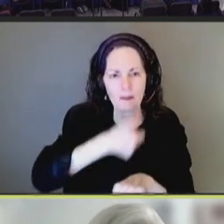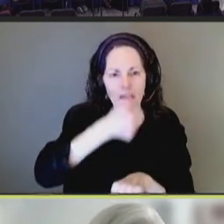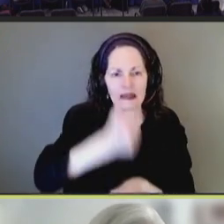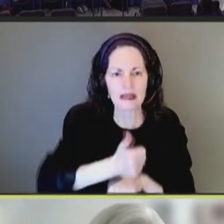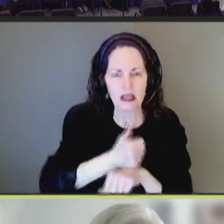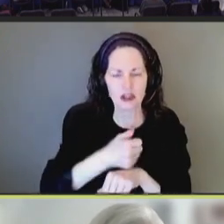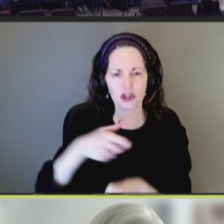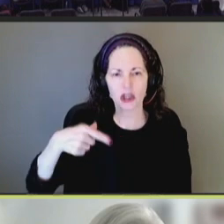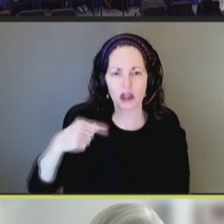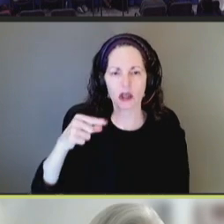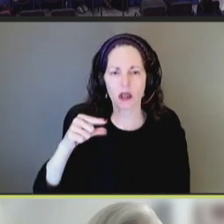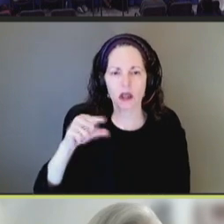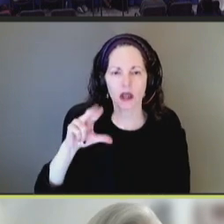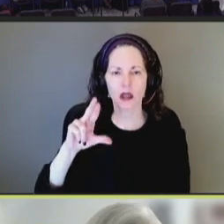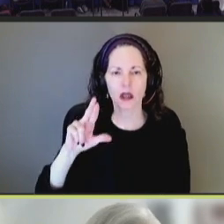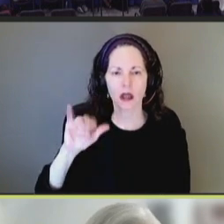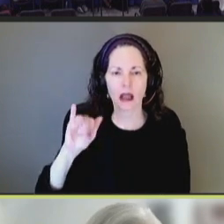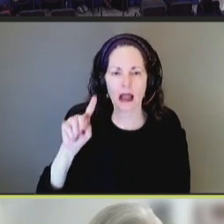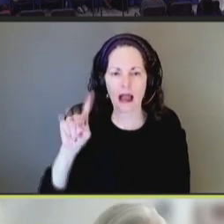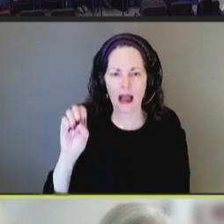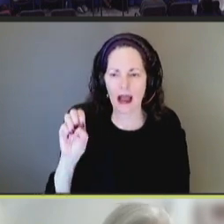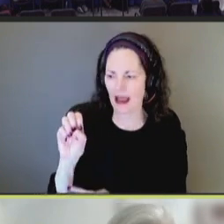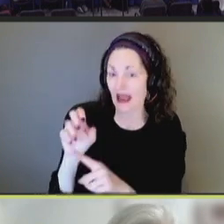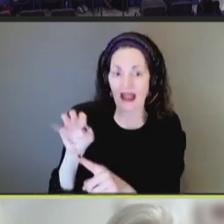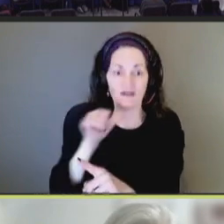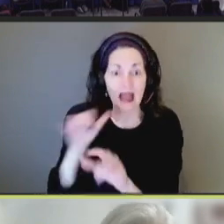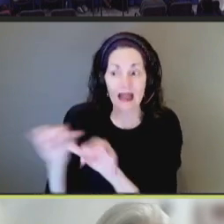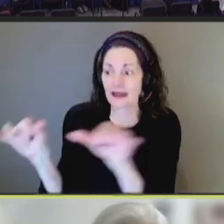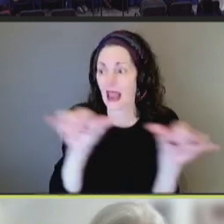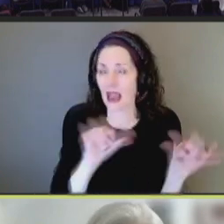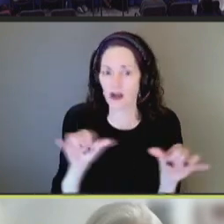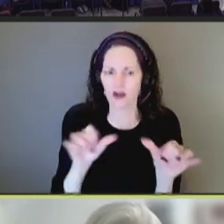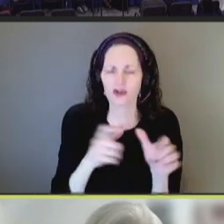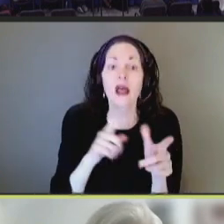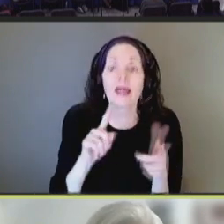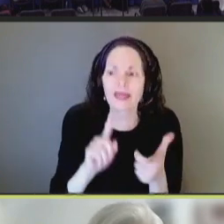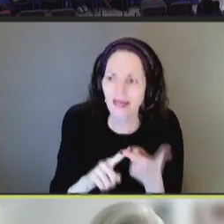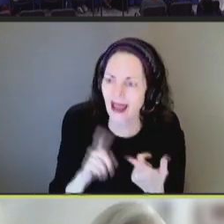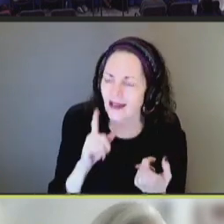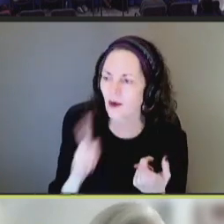not standardized, they can cause delays with onboarding, increased difficulty in leveraging